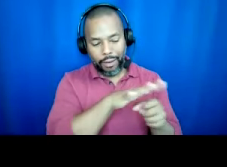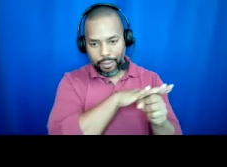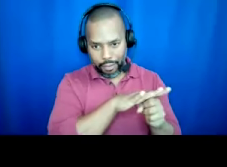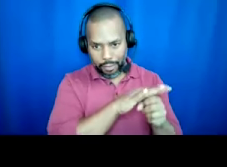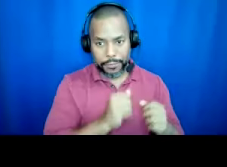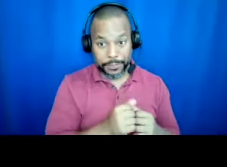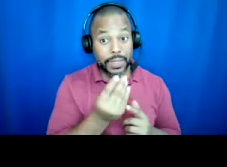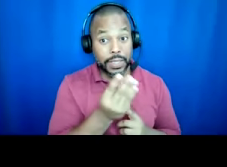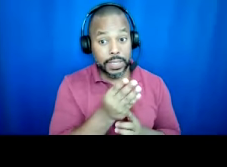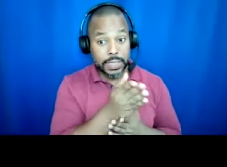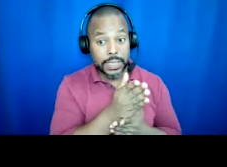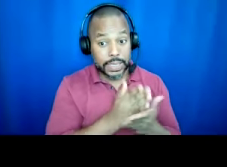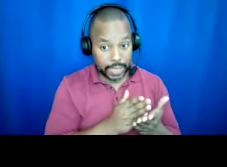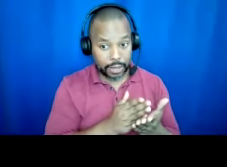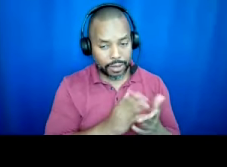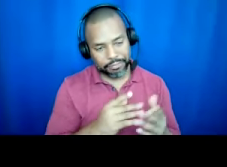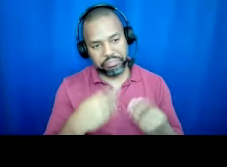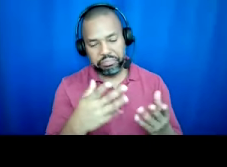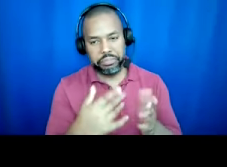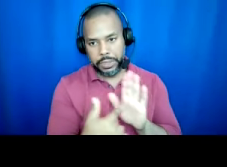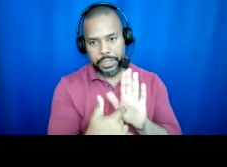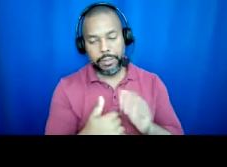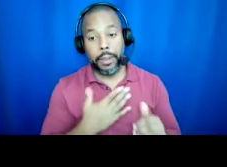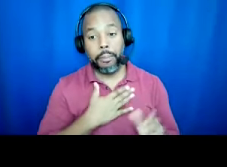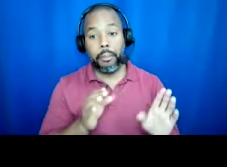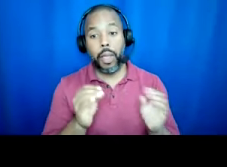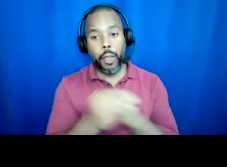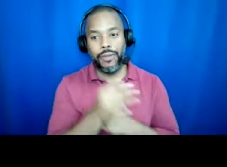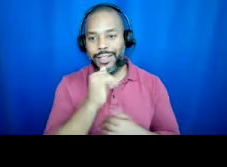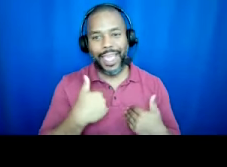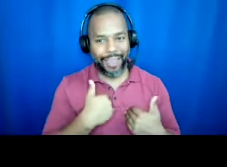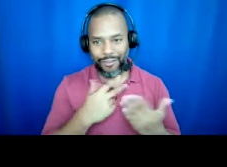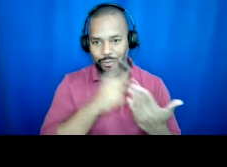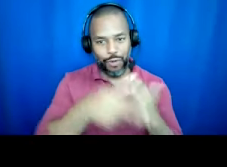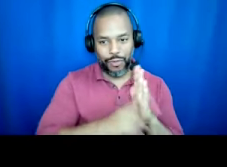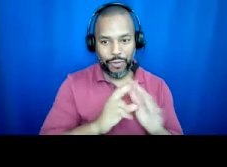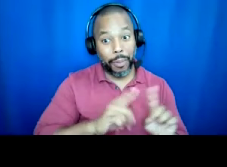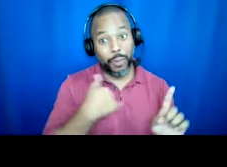I'll give you a quick example. My office doesn't have a program review, but we have classified staff. Right.